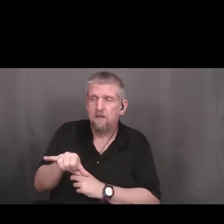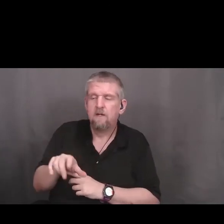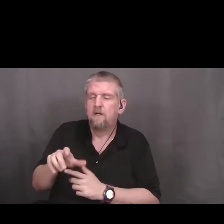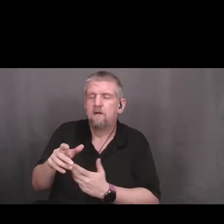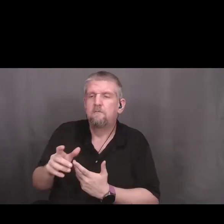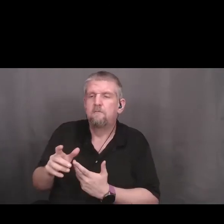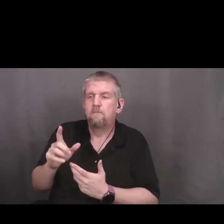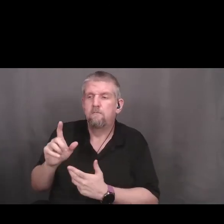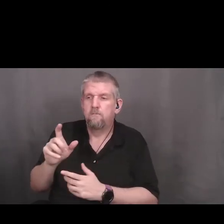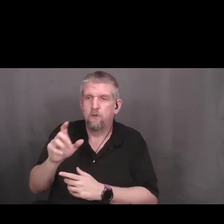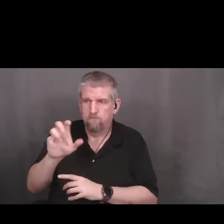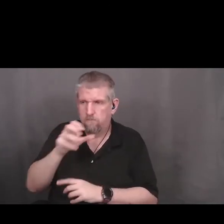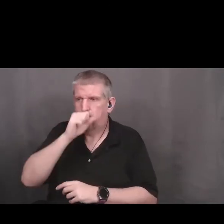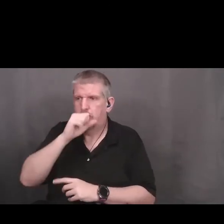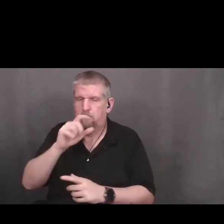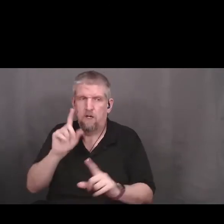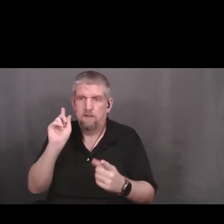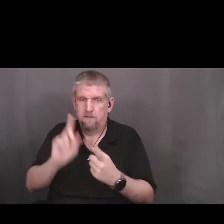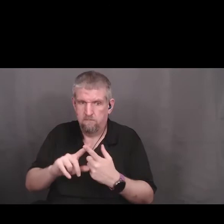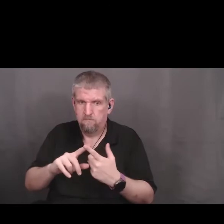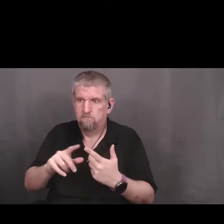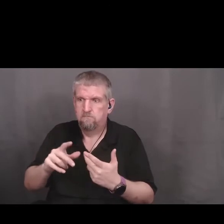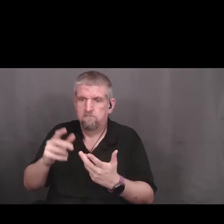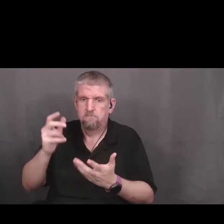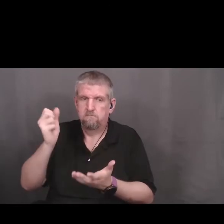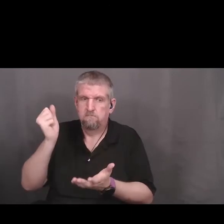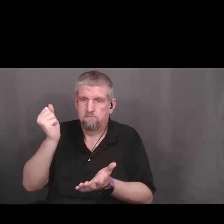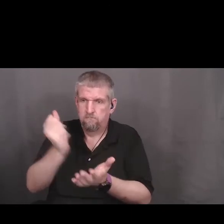you do not have to disclose that you have a disability and they cannot ask you.